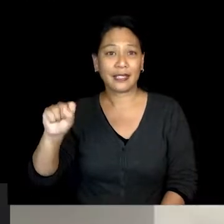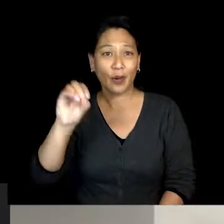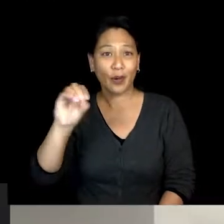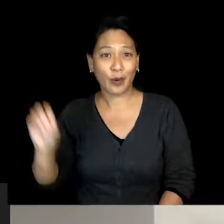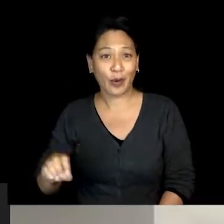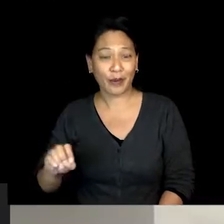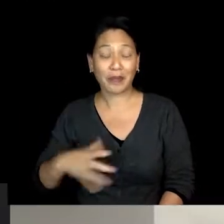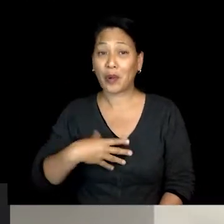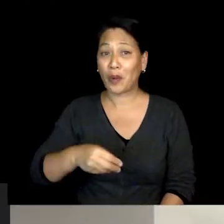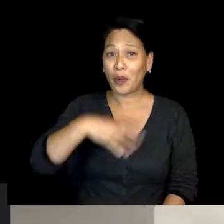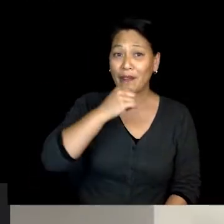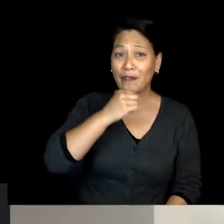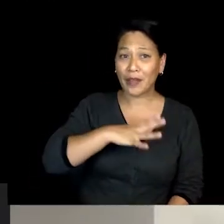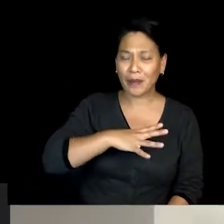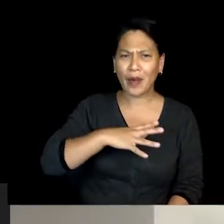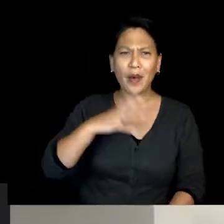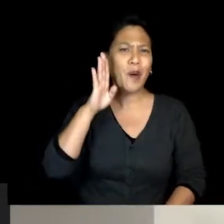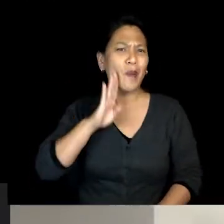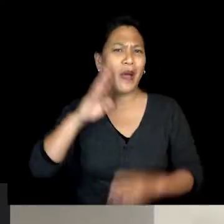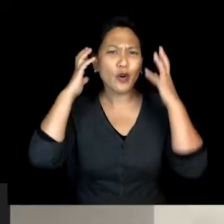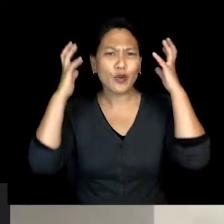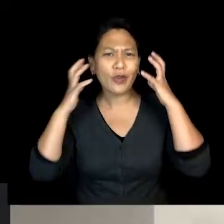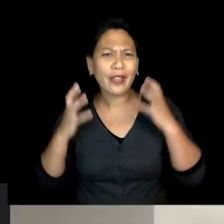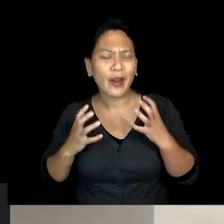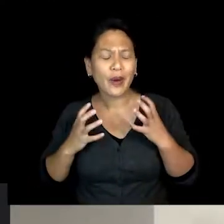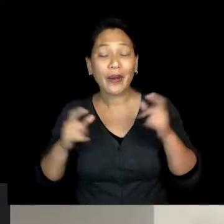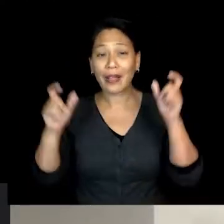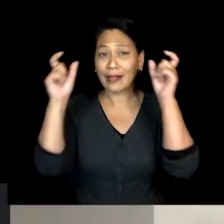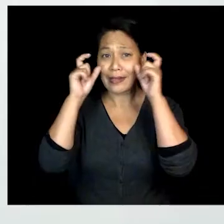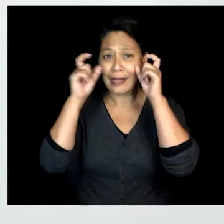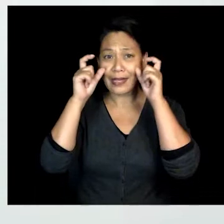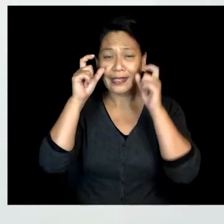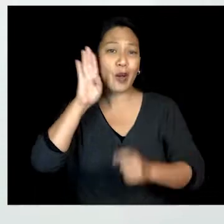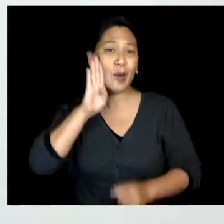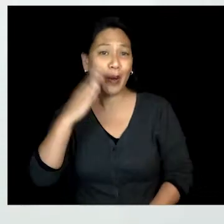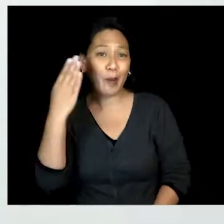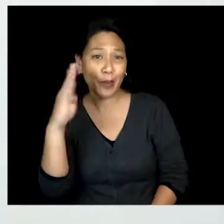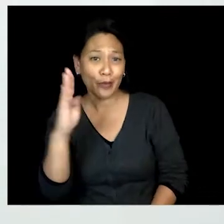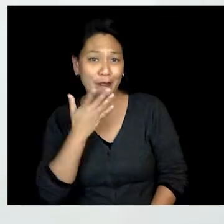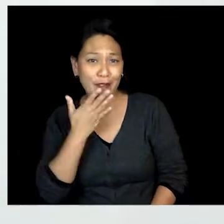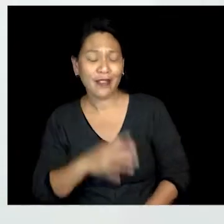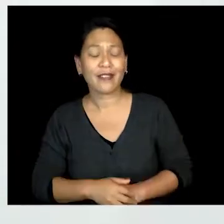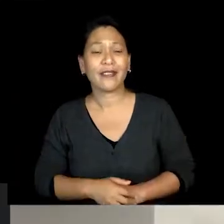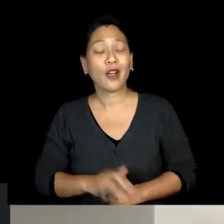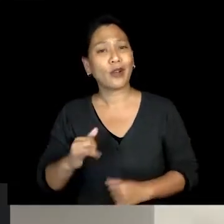I am a white female. I have brown curly long hair, brown and blue large rimmed glasses,